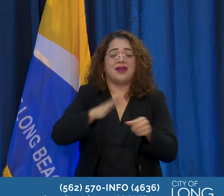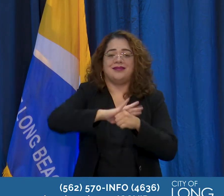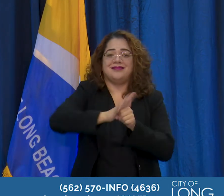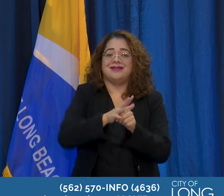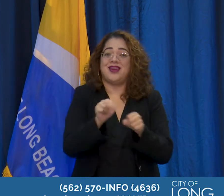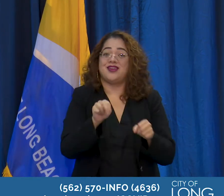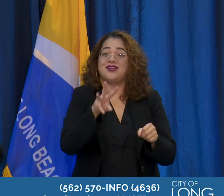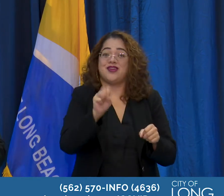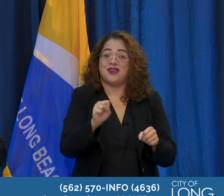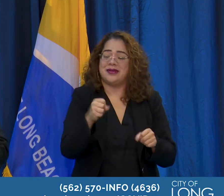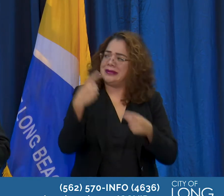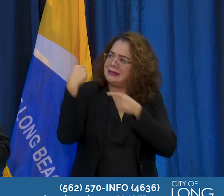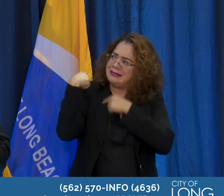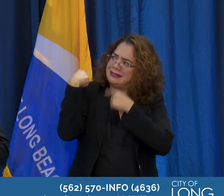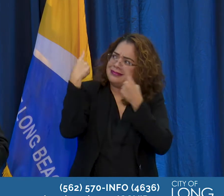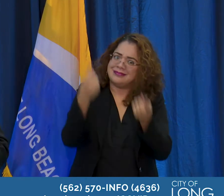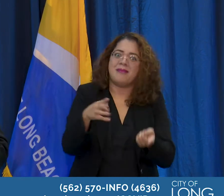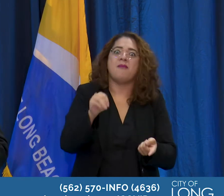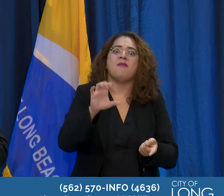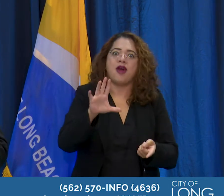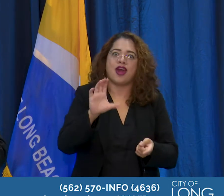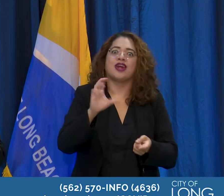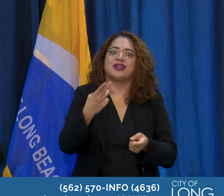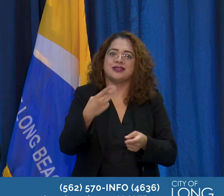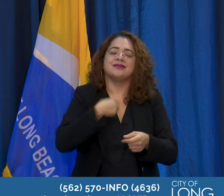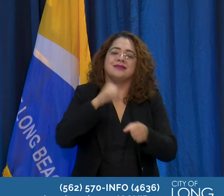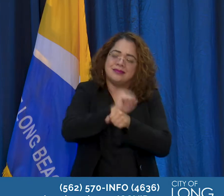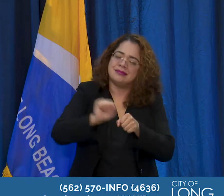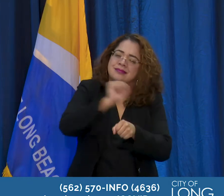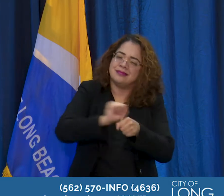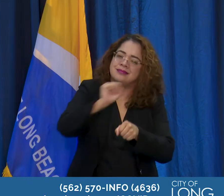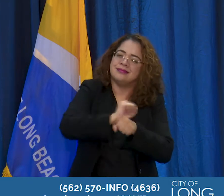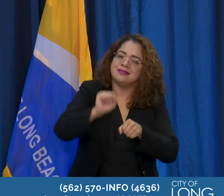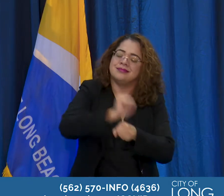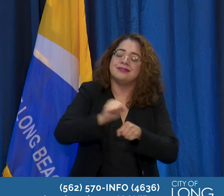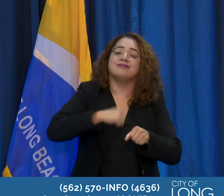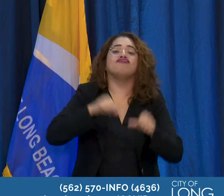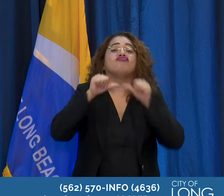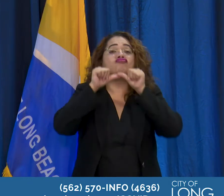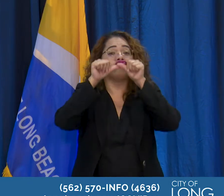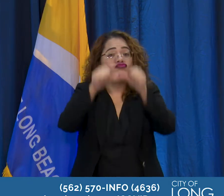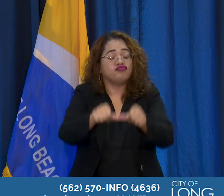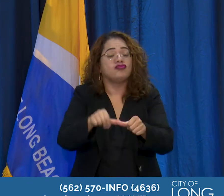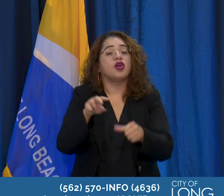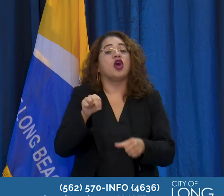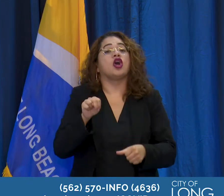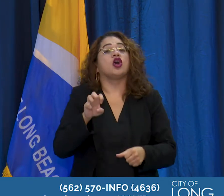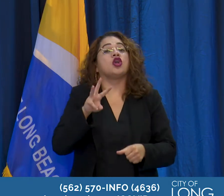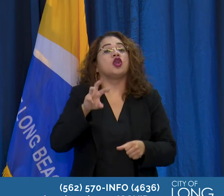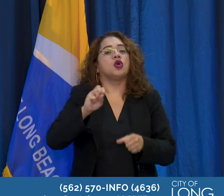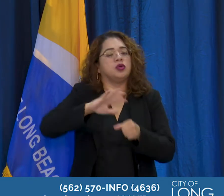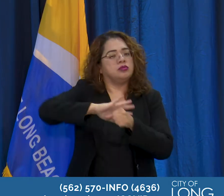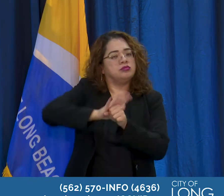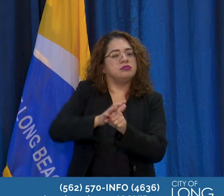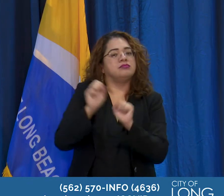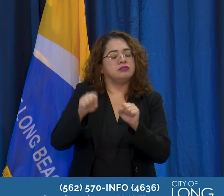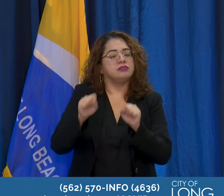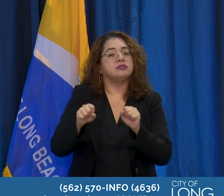to March or so and we're going to continue our briefings but we're not going to have a set date and time.